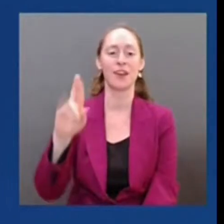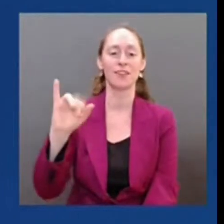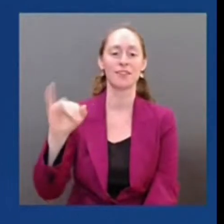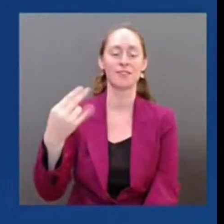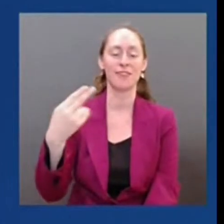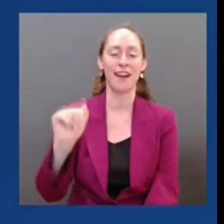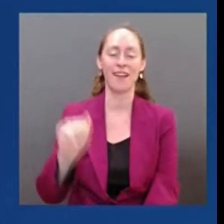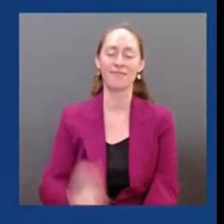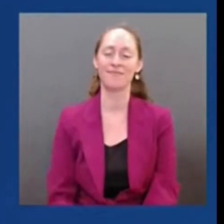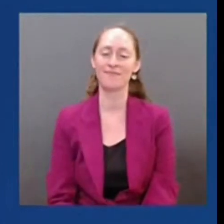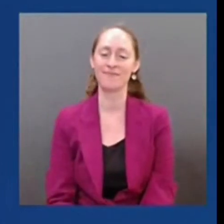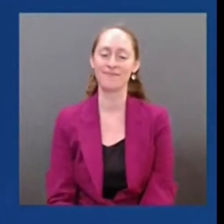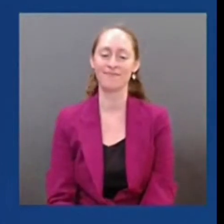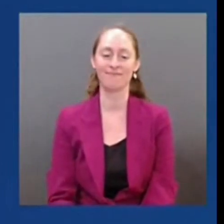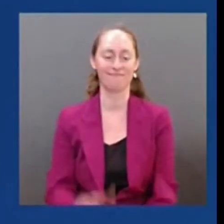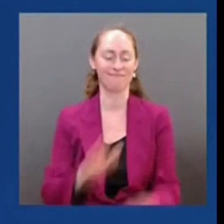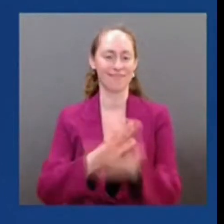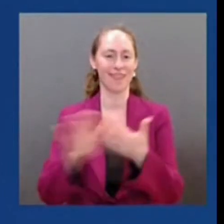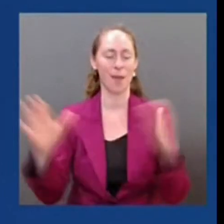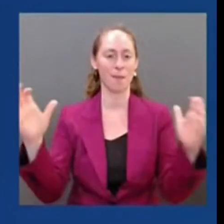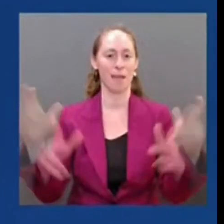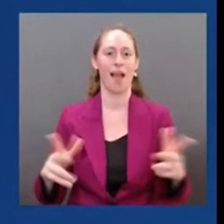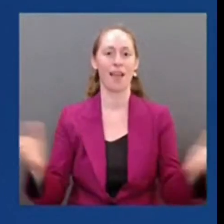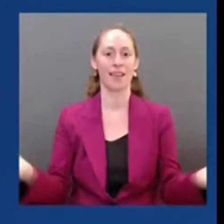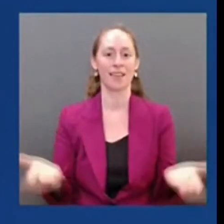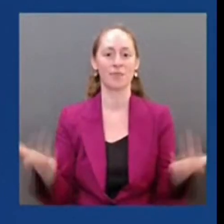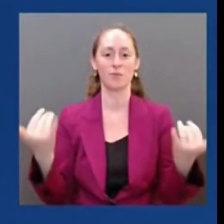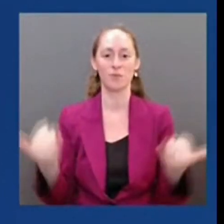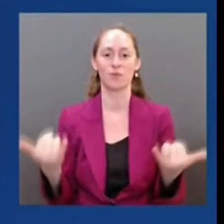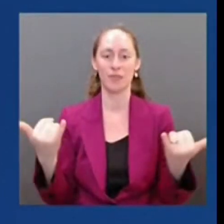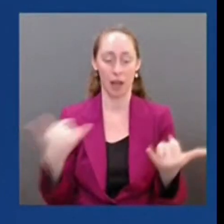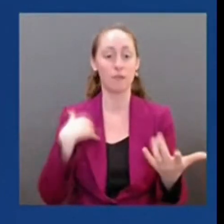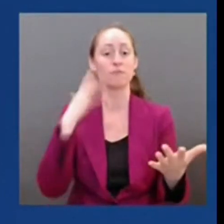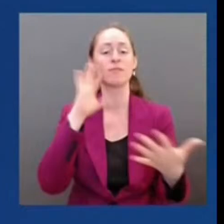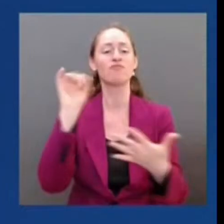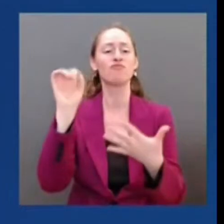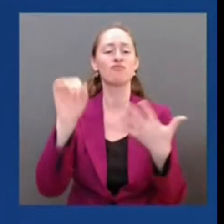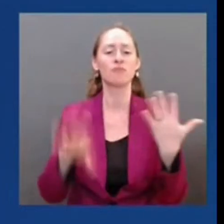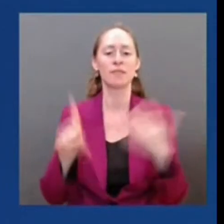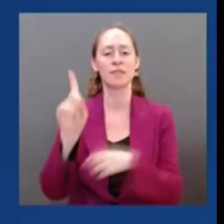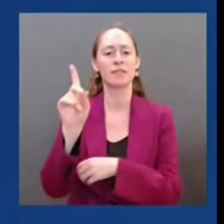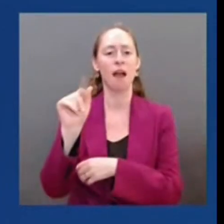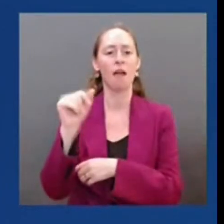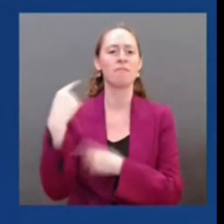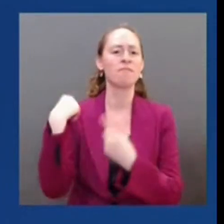IT'S GREAT TO BE BACK WITH ALL OF YOU AGAIN AS ALWAYS, I AM GOING TO START WITH THE OVERVIEW OF THE DATA.